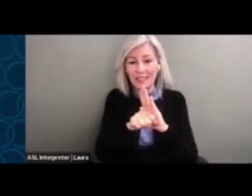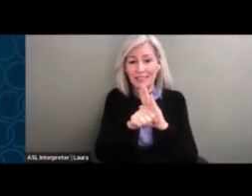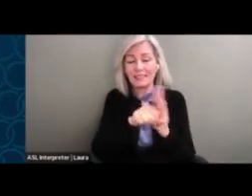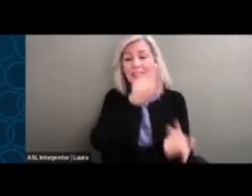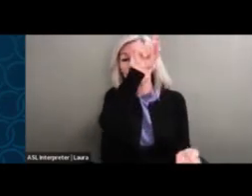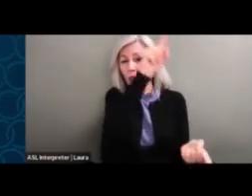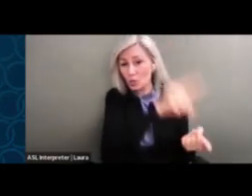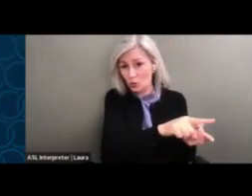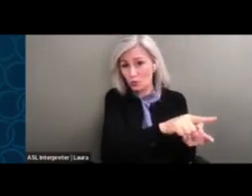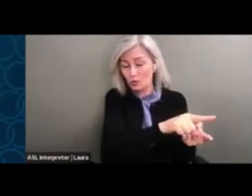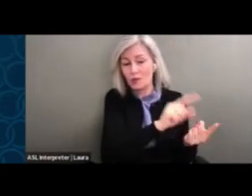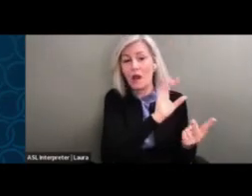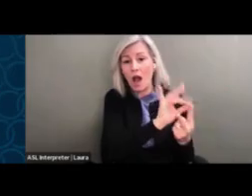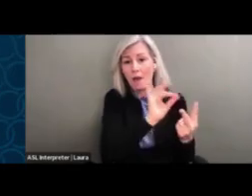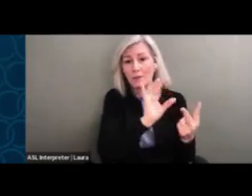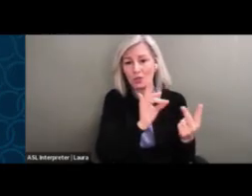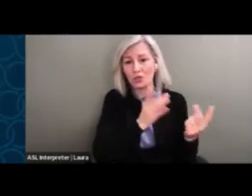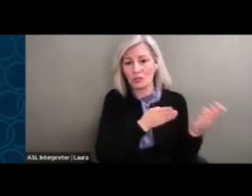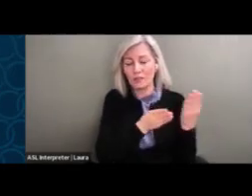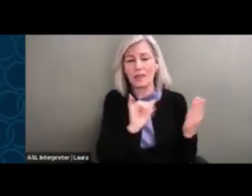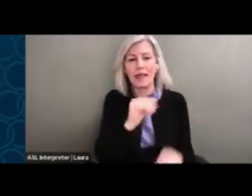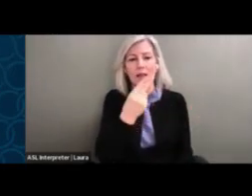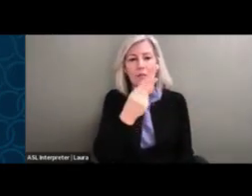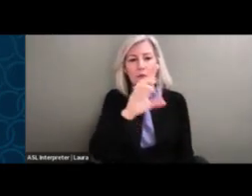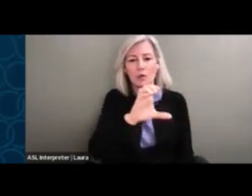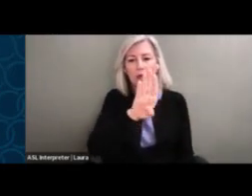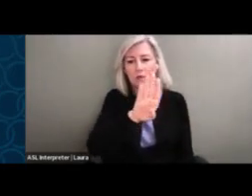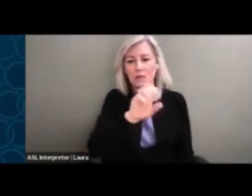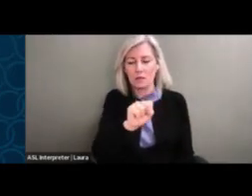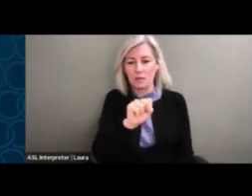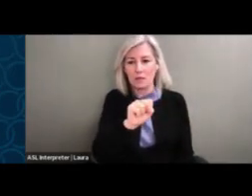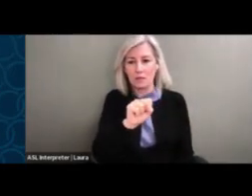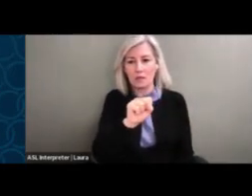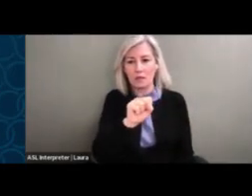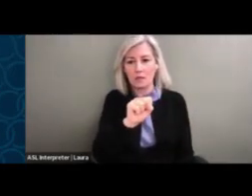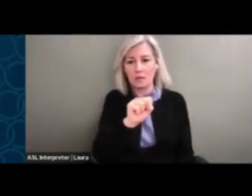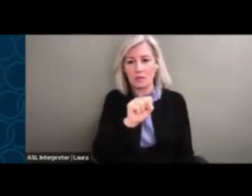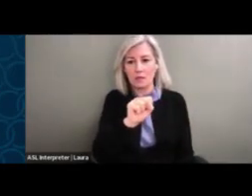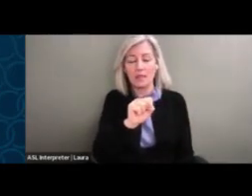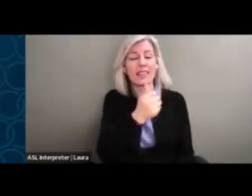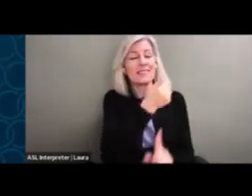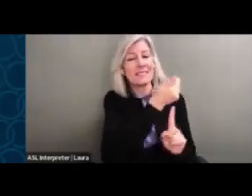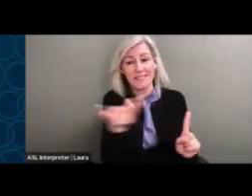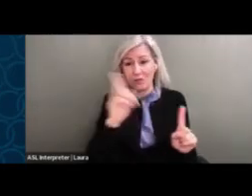and we saw that every single state reduced